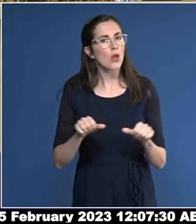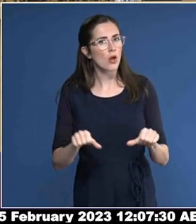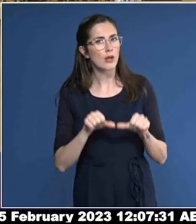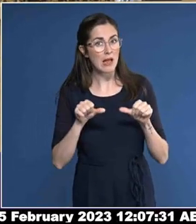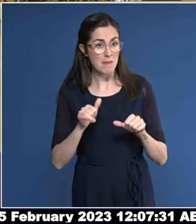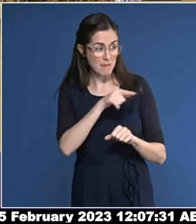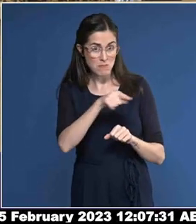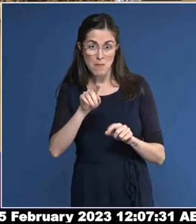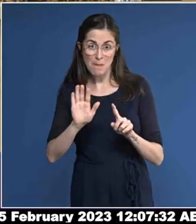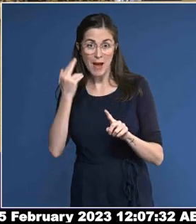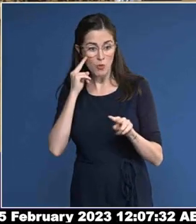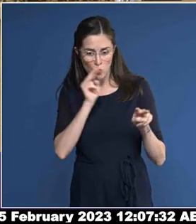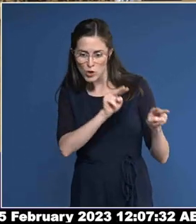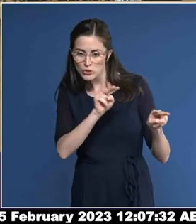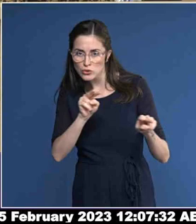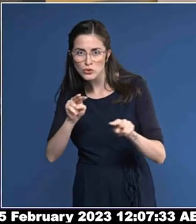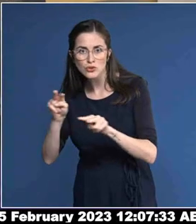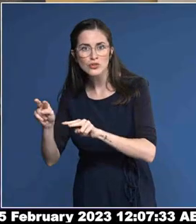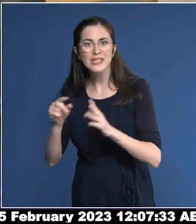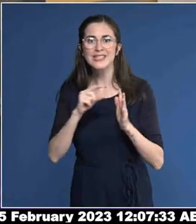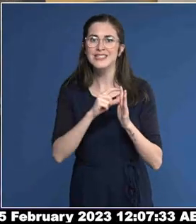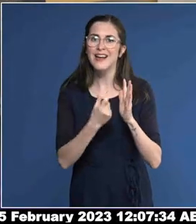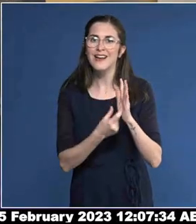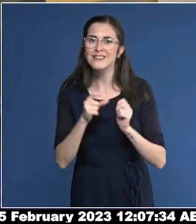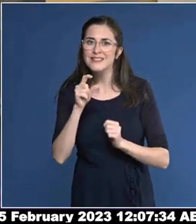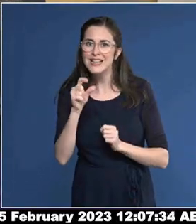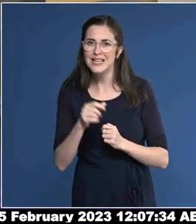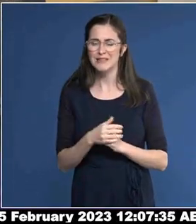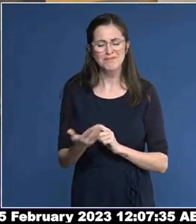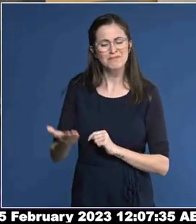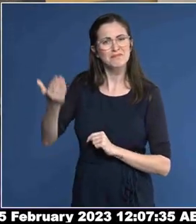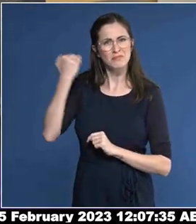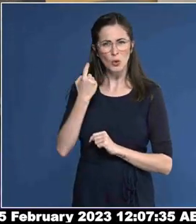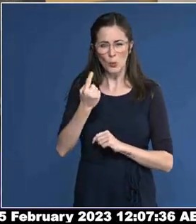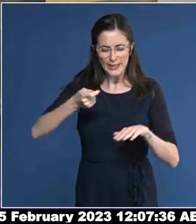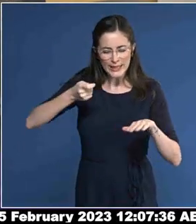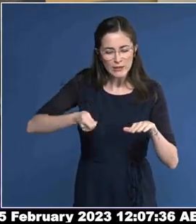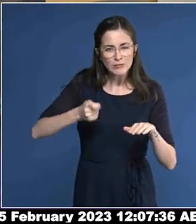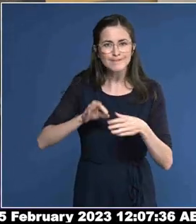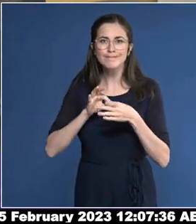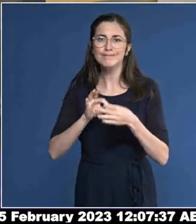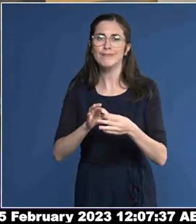and particularly the hearings concerning service providers, one of the issues which